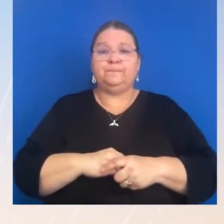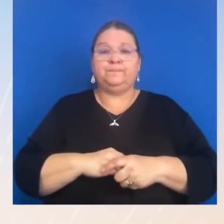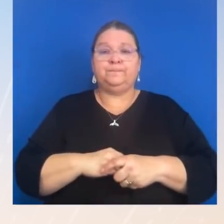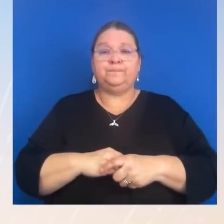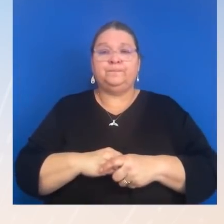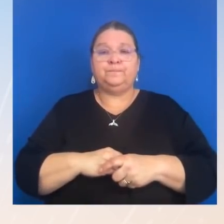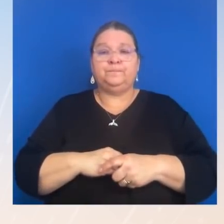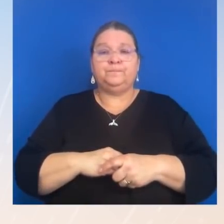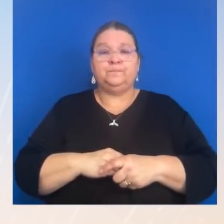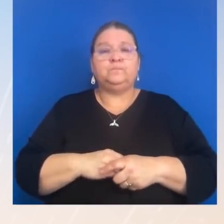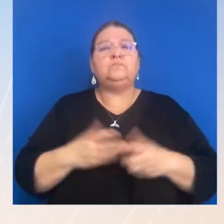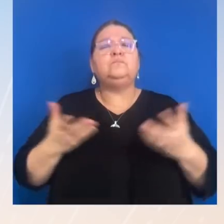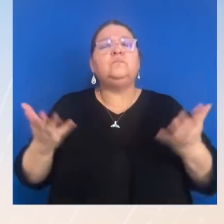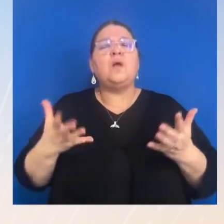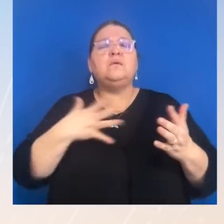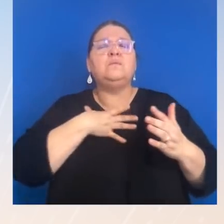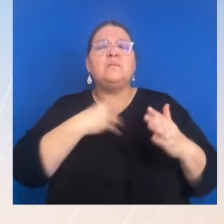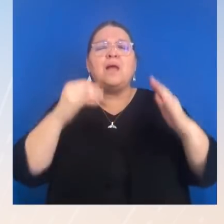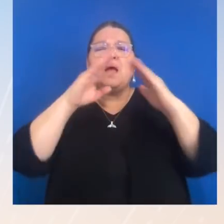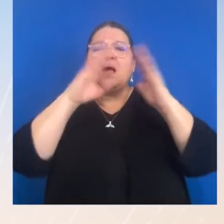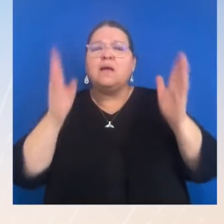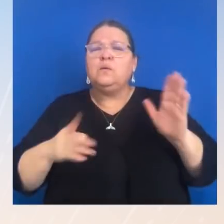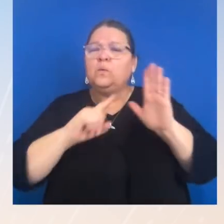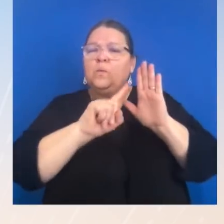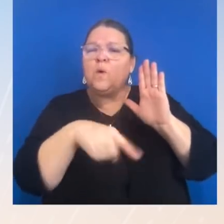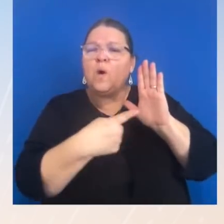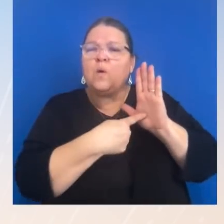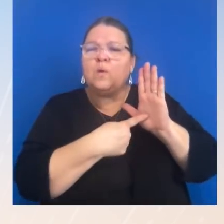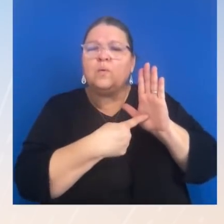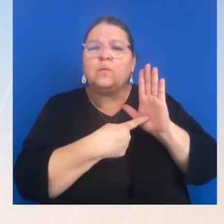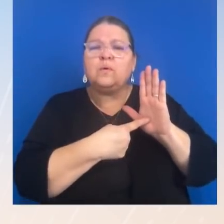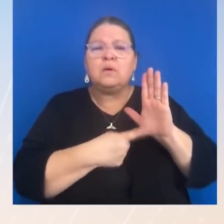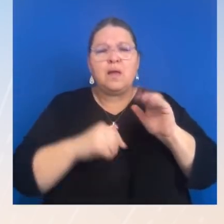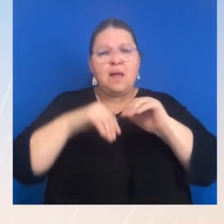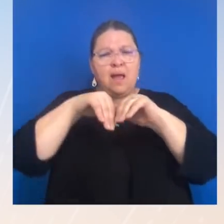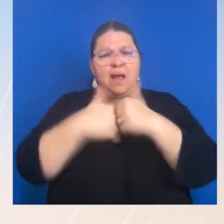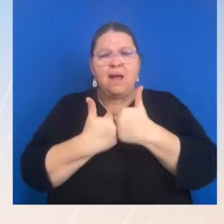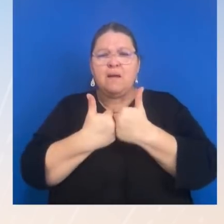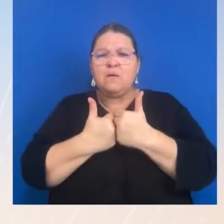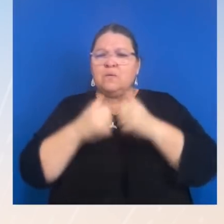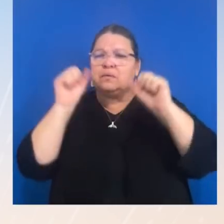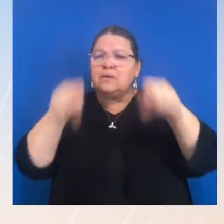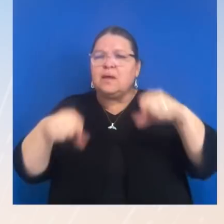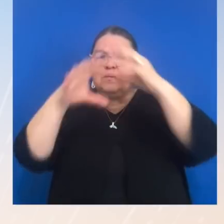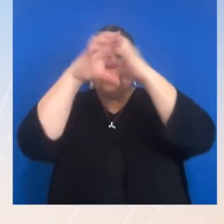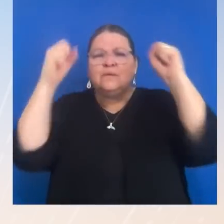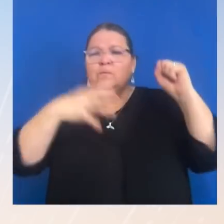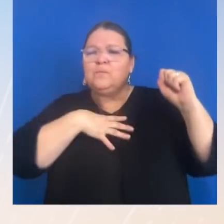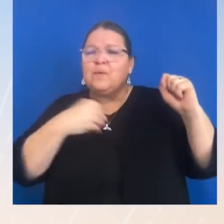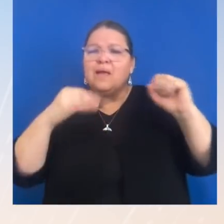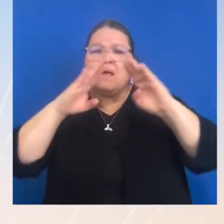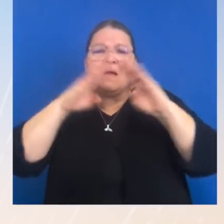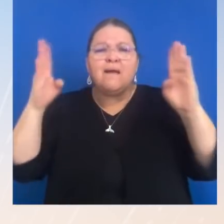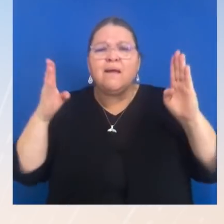in supporting a diplomatic resolution to the crisis, if there's any role the U.S. is playing? Ms. Psaki: The U.S. is leading the global effort